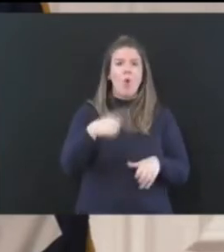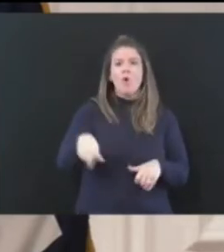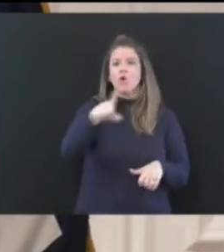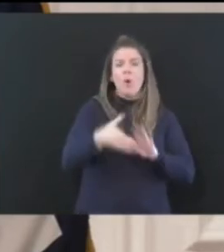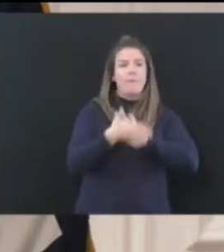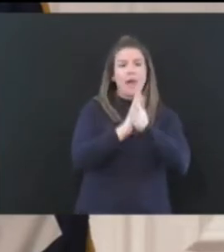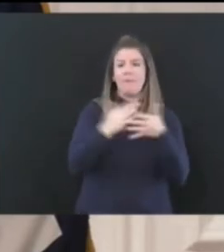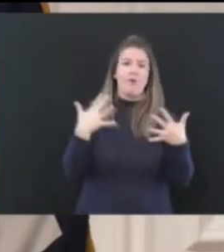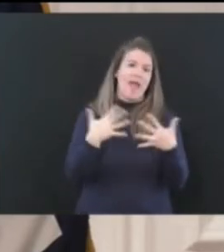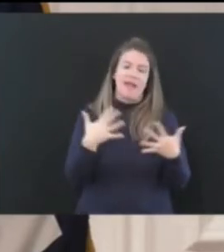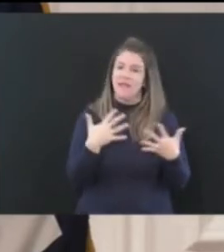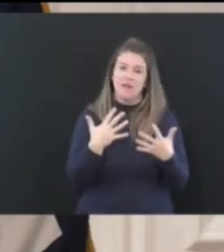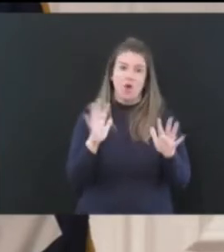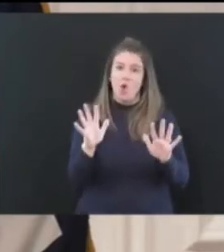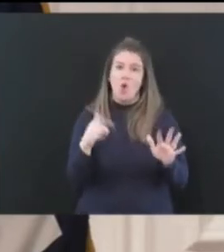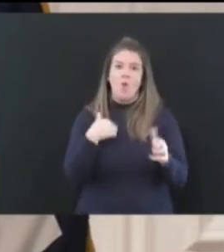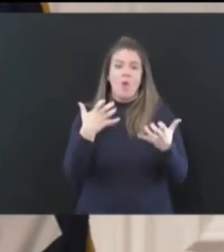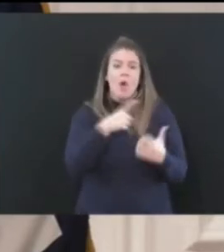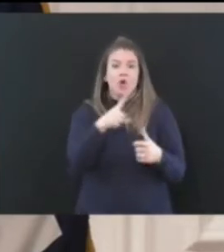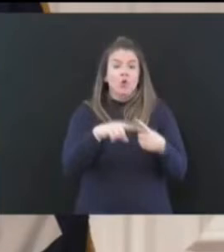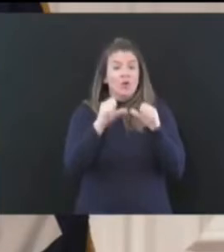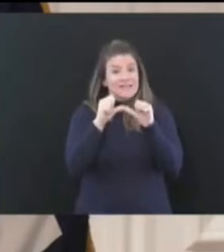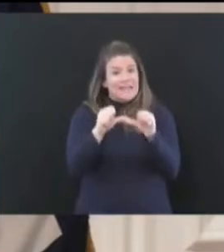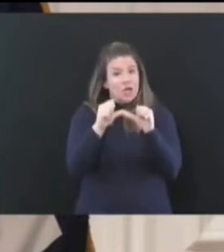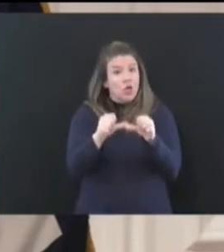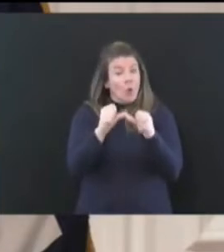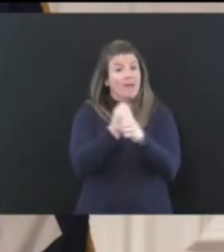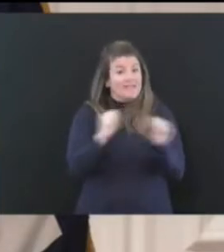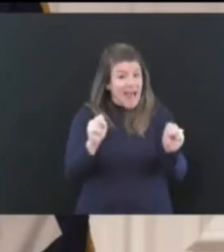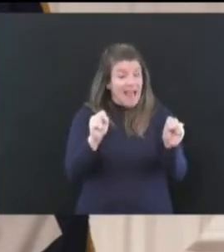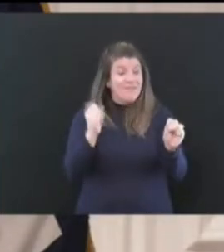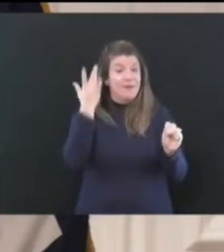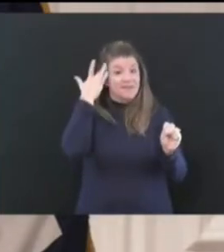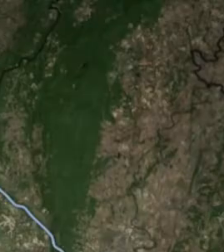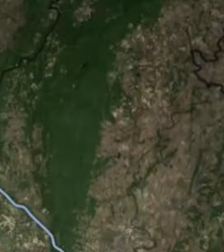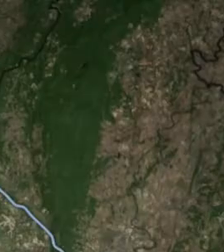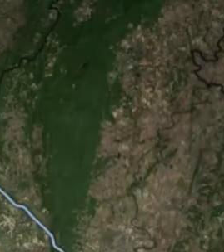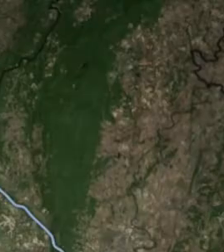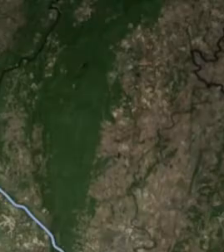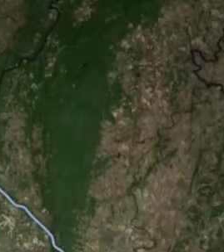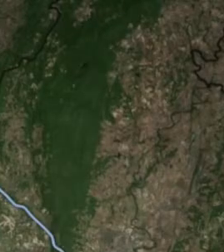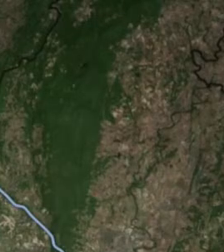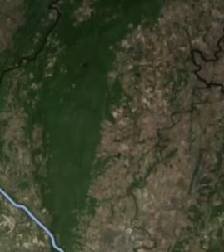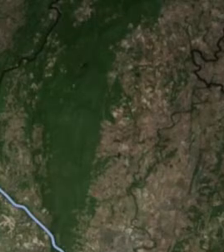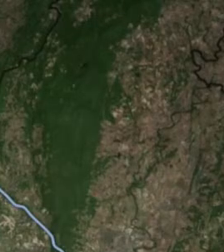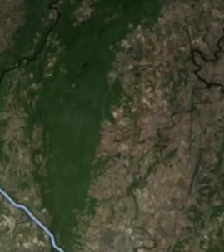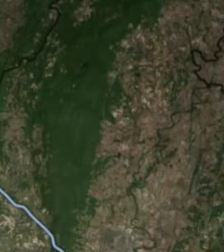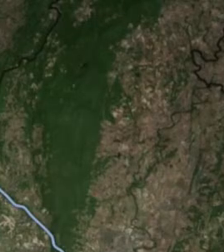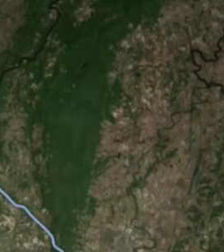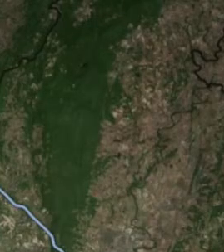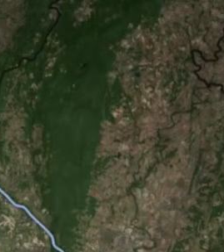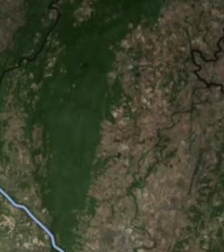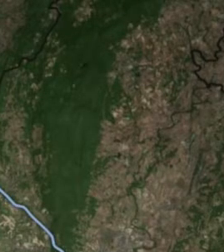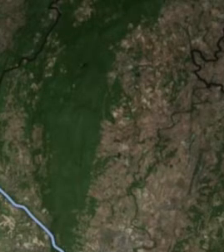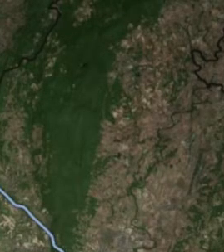AS A NURSING HOME, COURTHOUSE, OR CITY. DR. CATHY SLEMP, WV PUBLIC HEALTH OFFICER "IT IS MORE COMMUNITY TRASMISSION, IS WHAT WE'RE STARTING TO LEARN MORE, AND HEAR ABOUT THINGS. BUT AGAIN WE ARE CONTINUING TO LEARN AS THIS THING EVOLVES." MEANWHILE AS